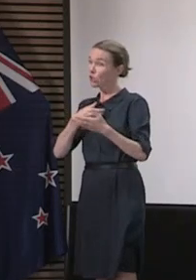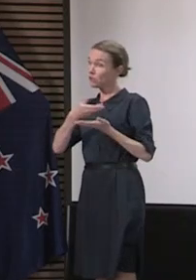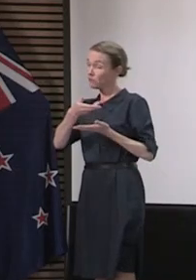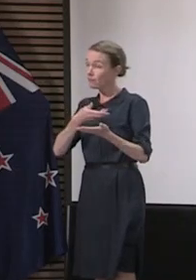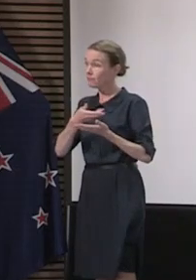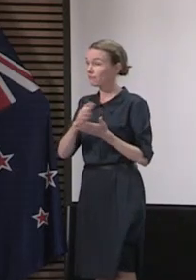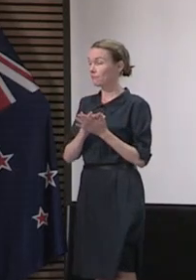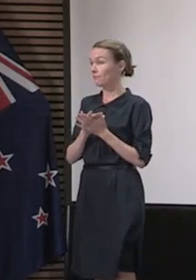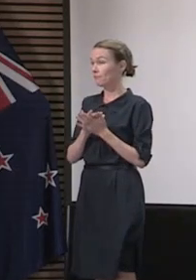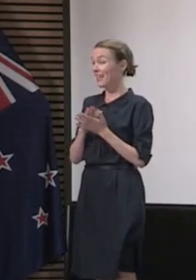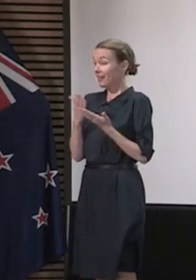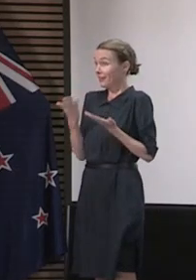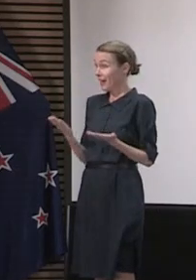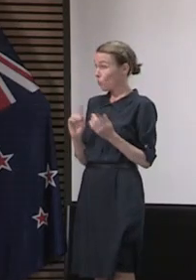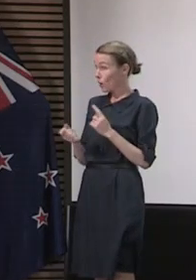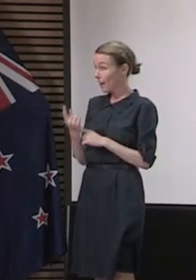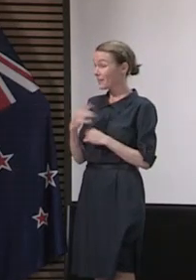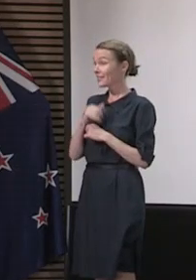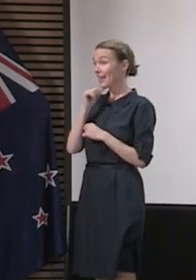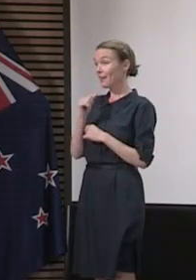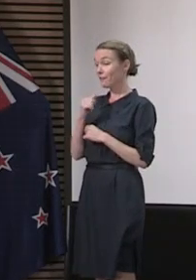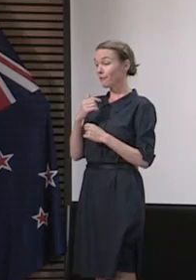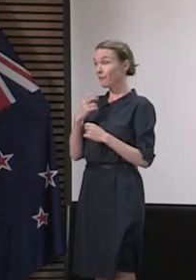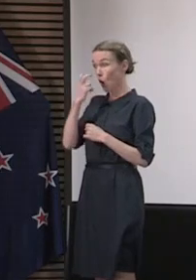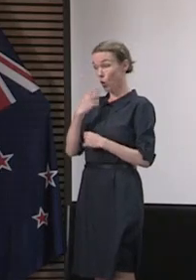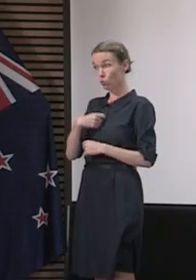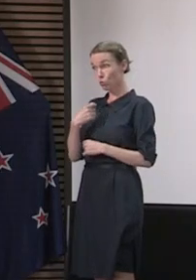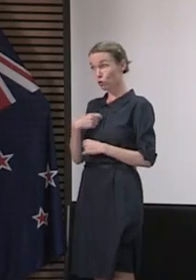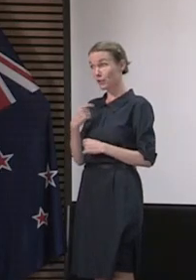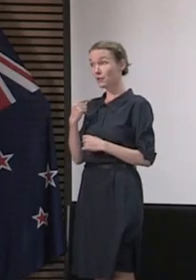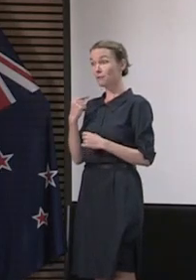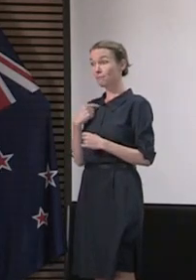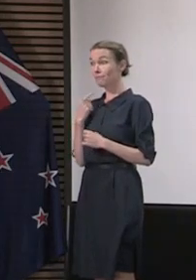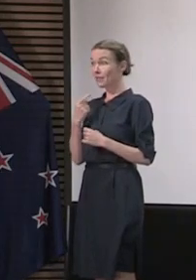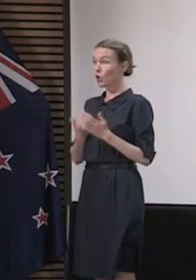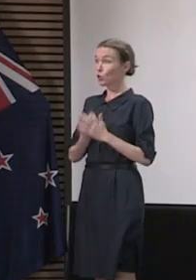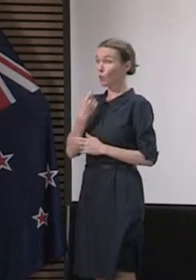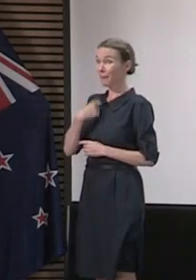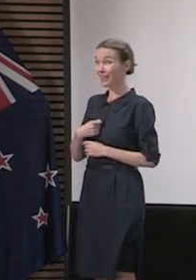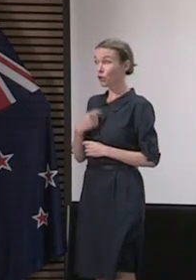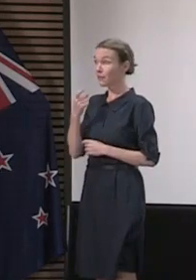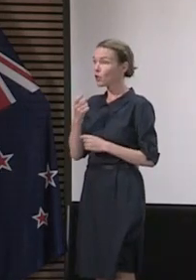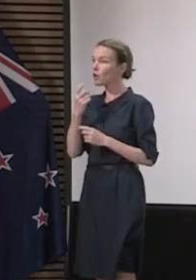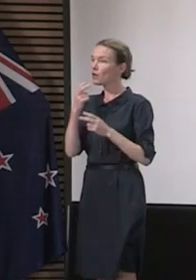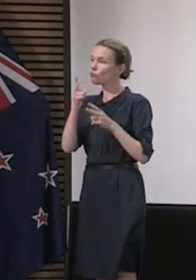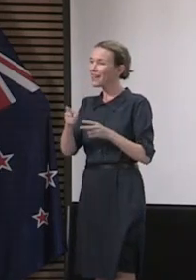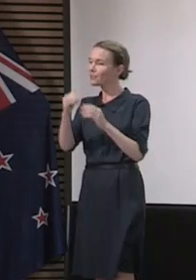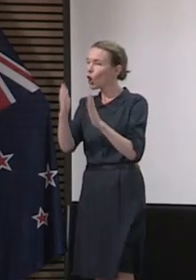are have ongoing discussions. What we agree on and what happens is any older person who's going into residential